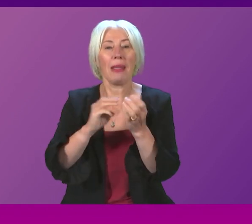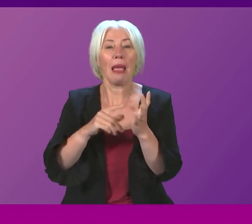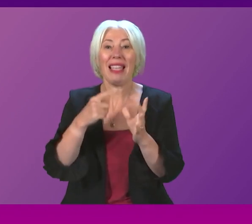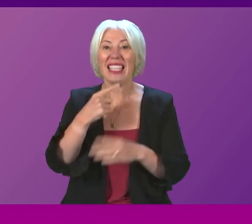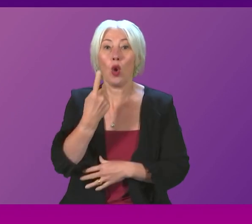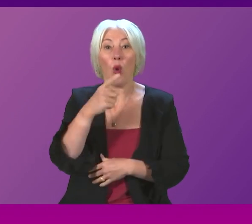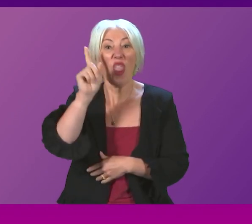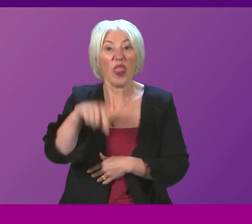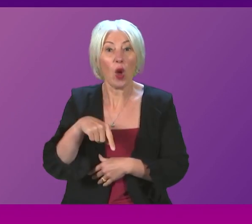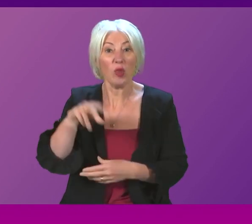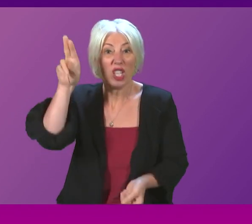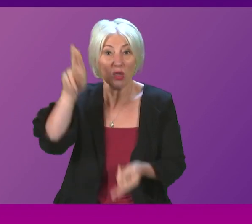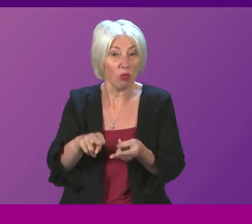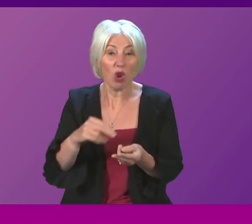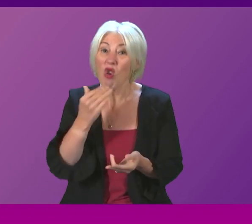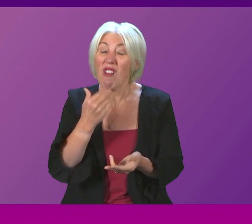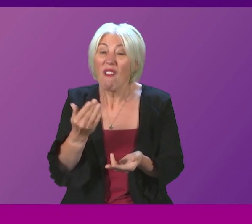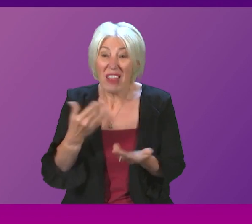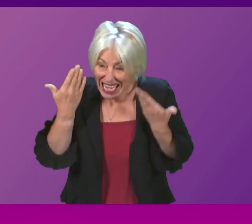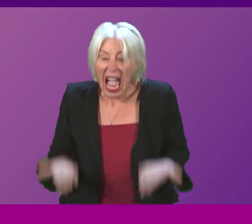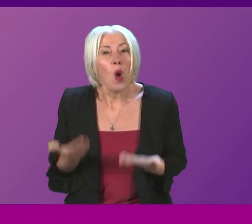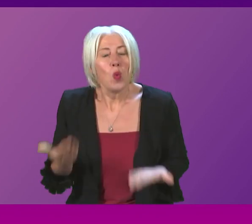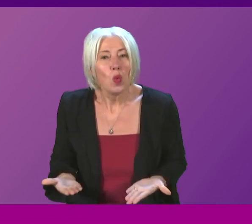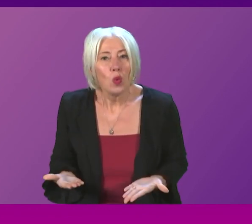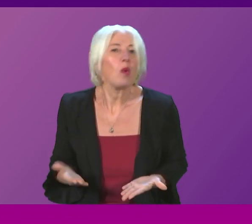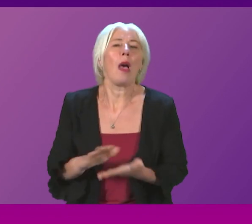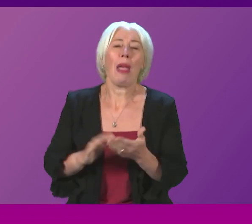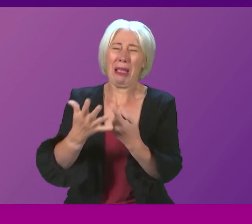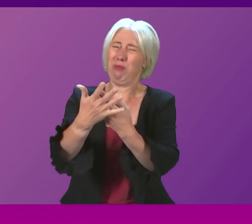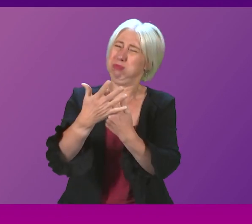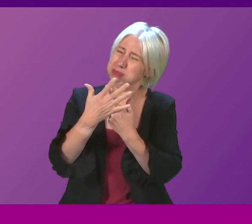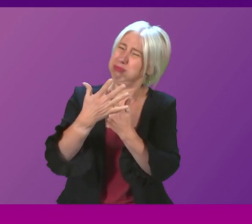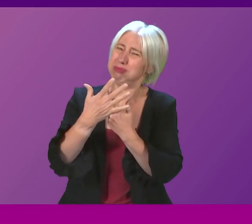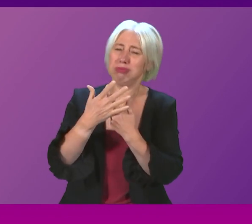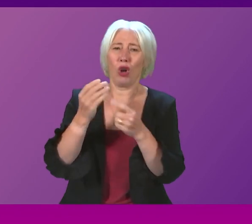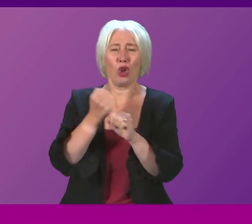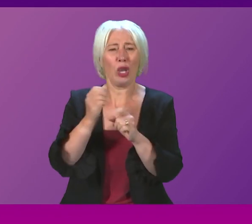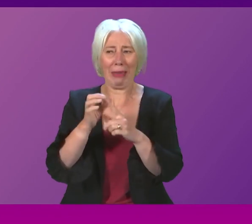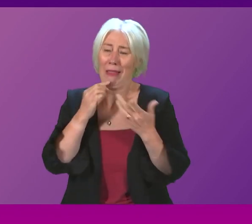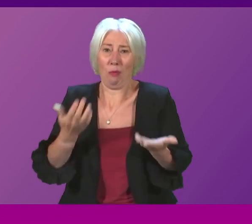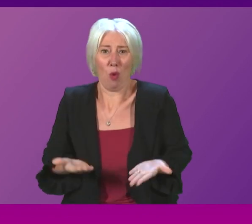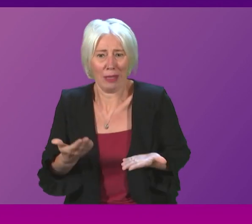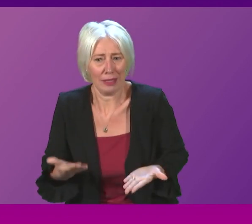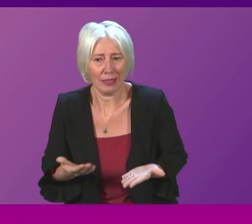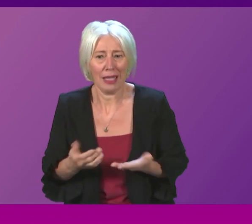GPs short right now. That means unbearable pressure on existing GPs, and it means that many patients are unable